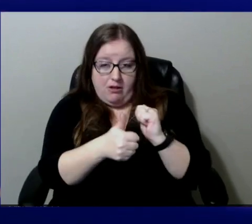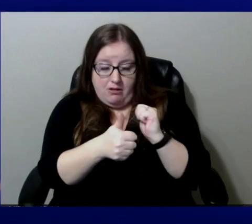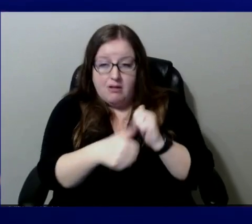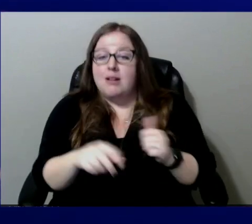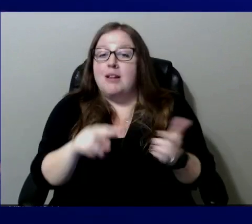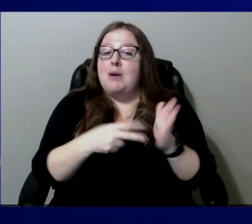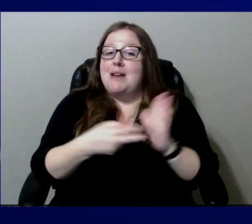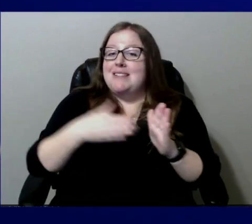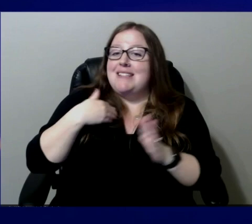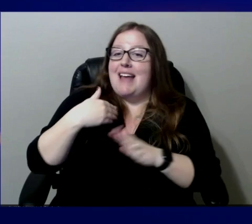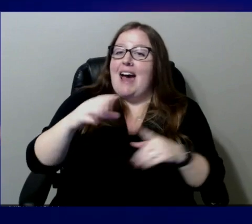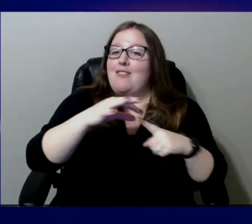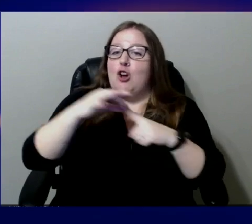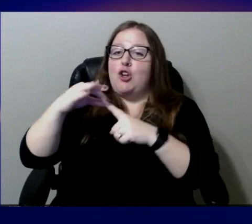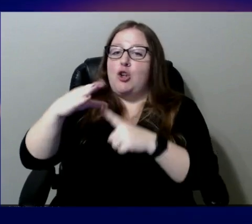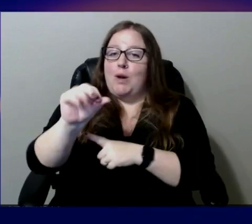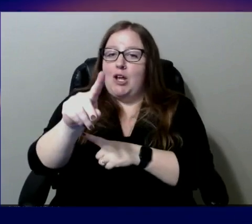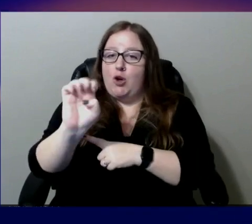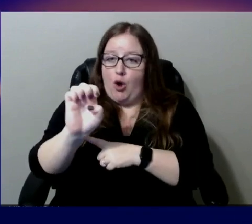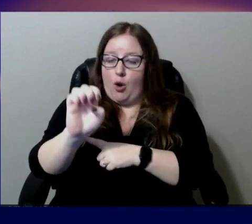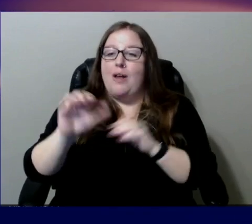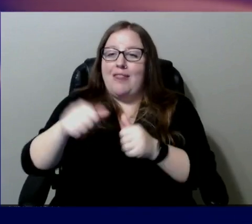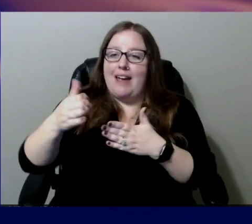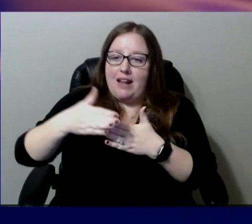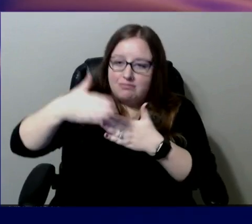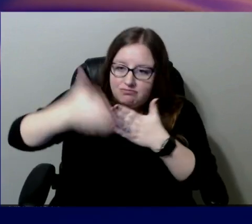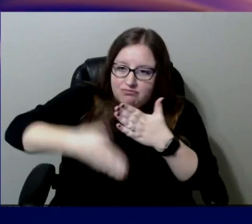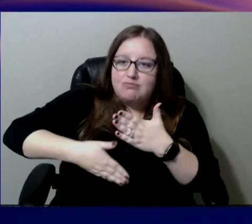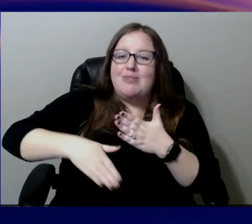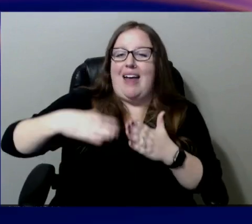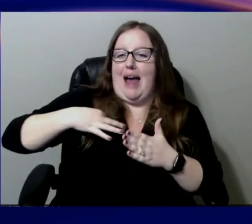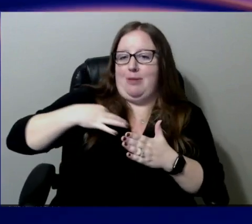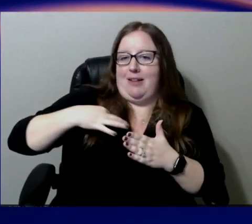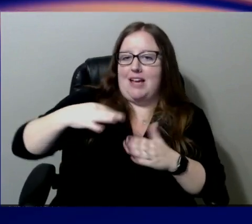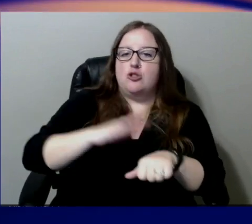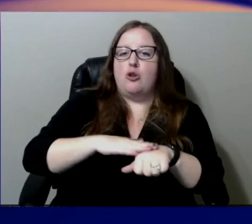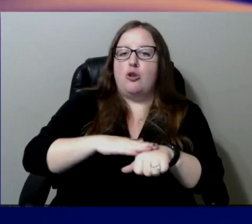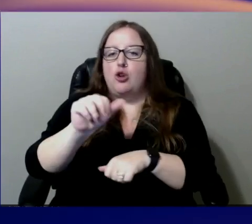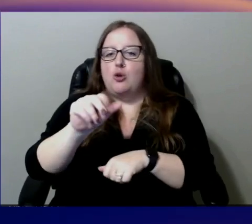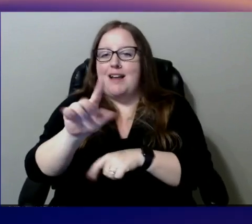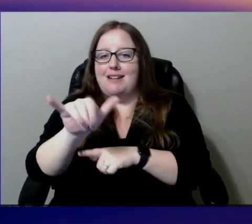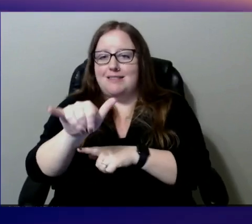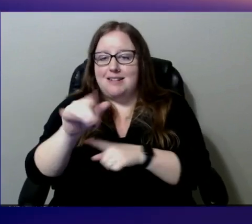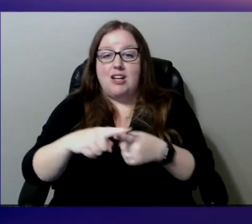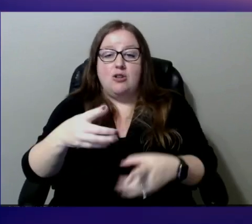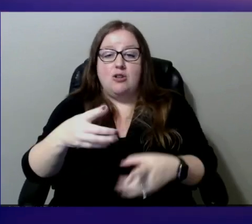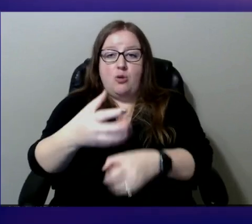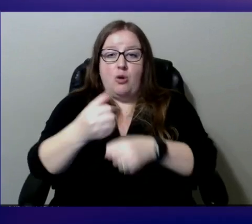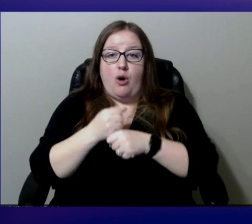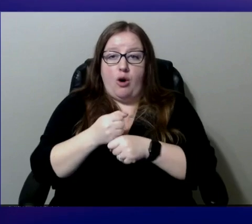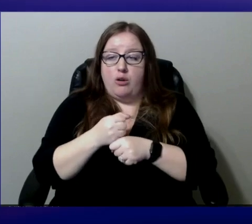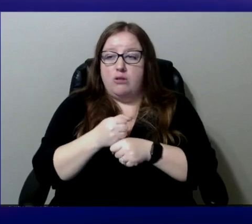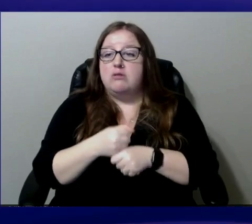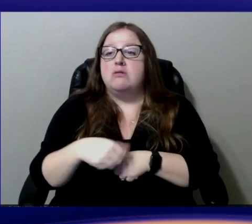that allows them to complete their application on Udacity to earn one of 2,000 AI/ML,